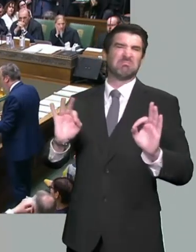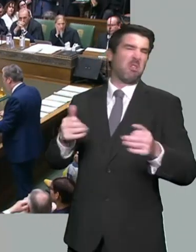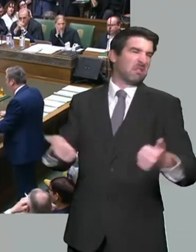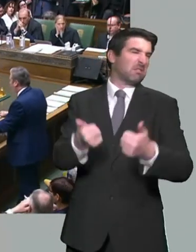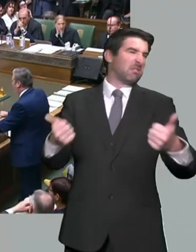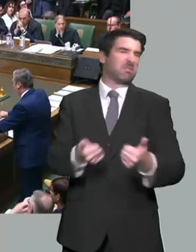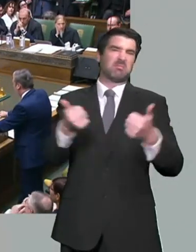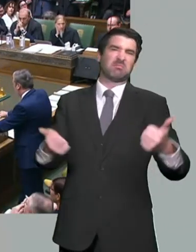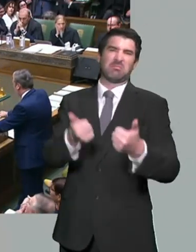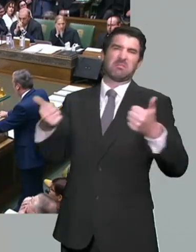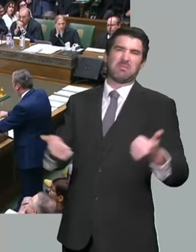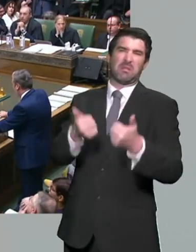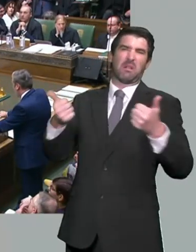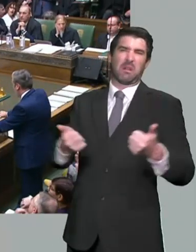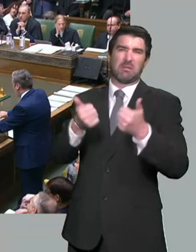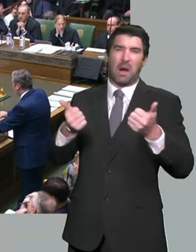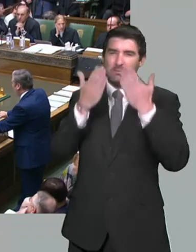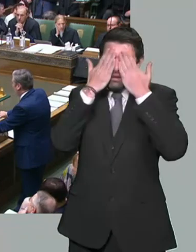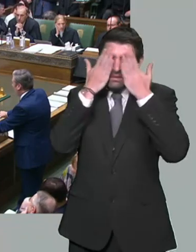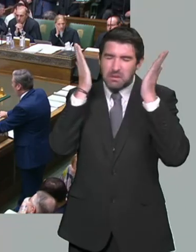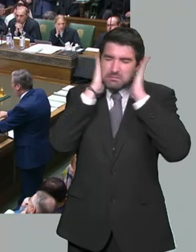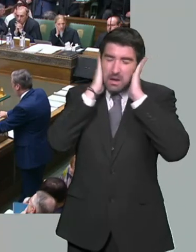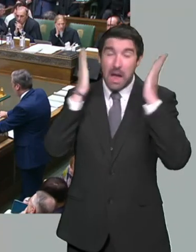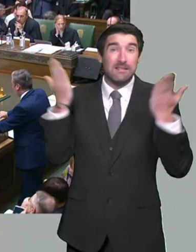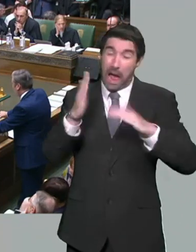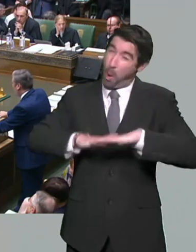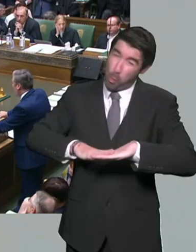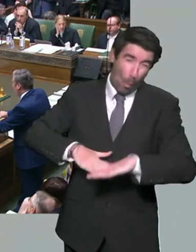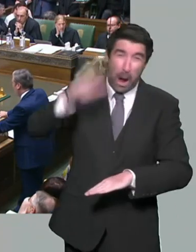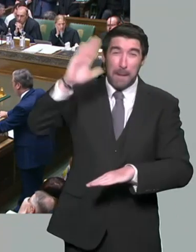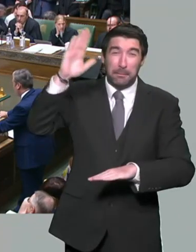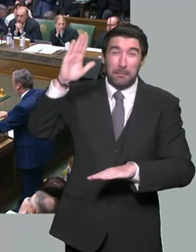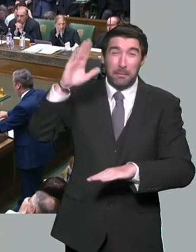Now prices are through the roof and we are set to have the highest inflation in the G7.